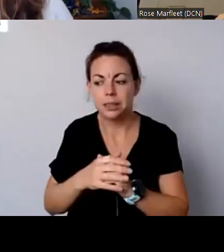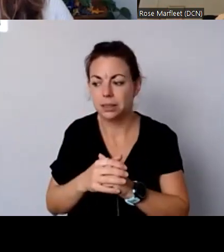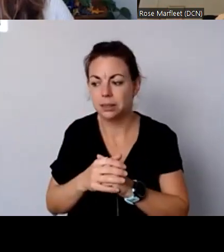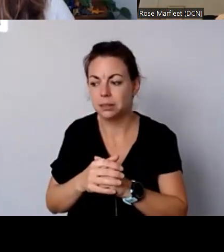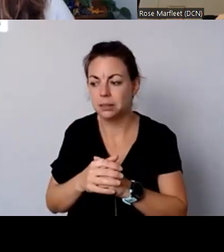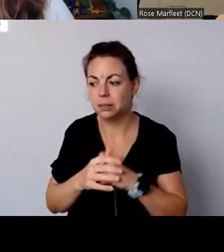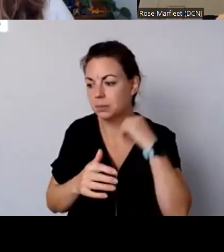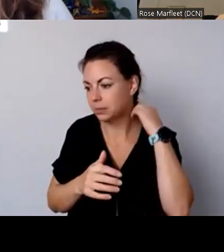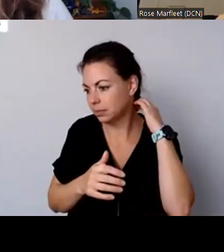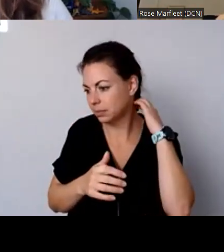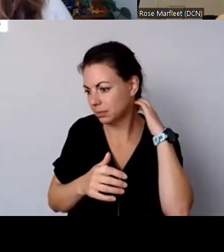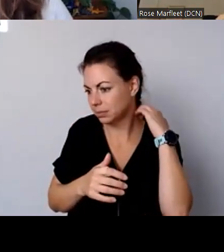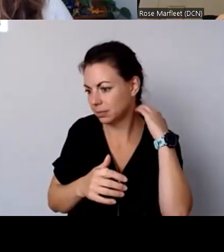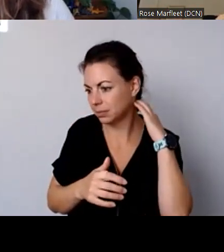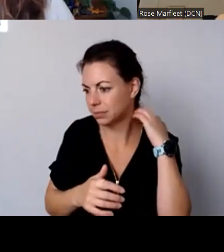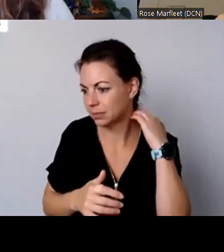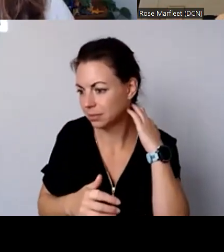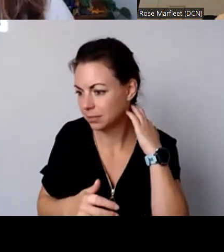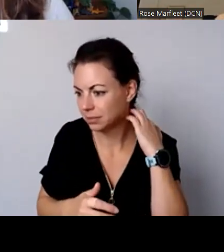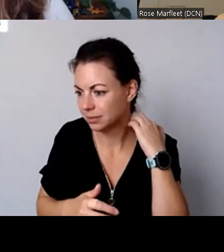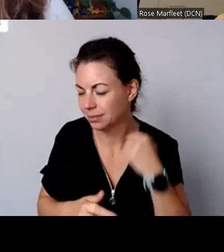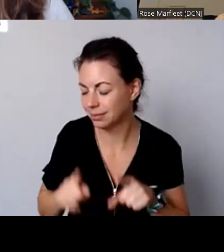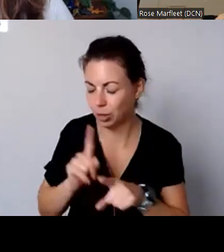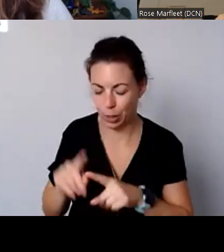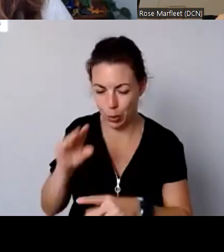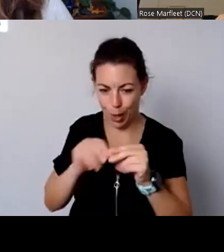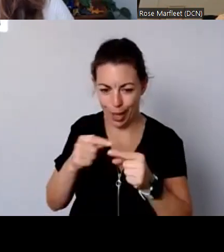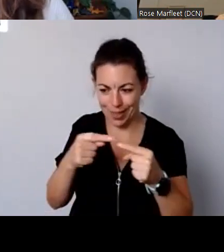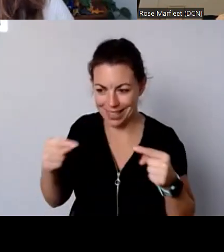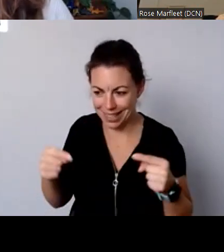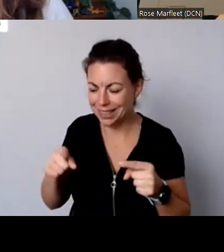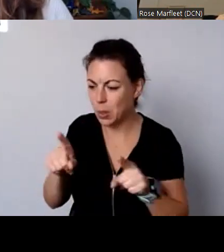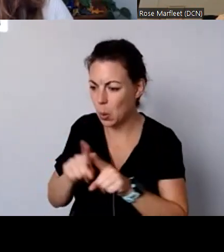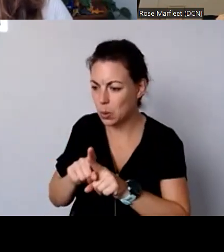Sorry, this sentence has stumped me. Also for their work promoting